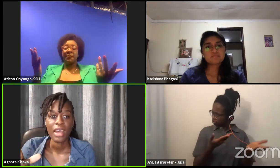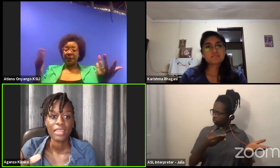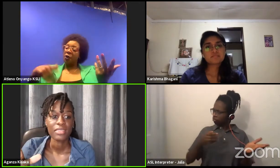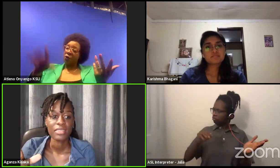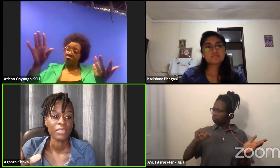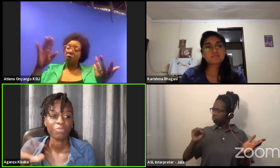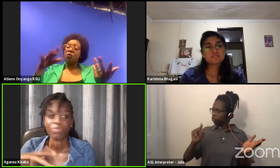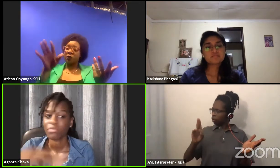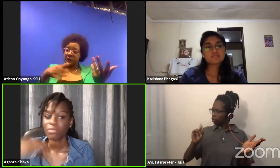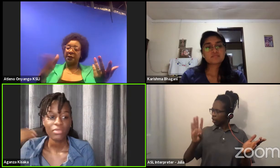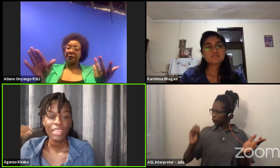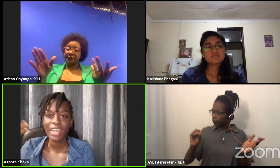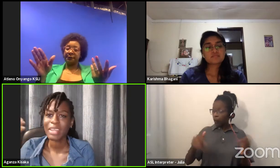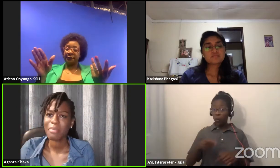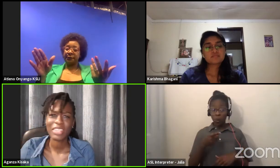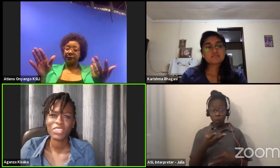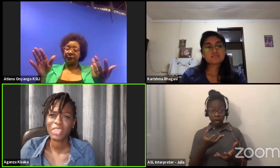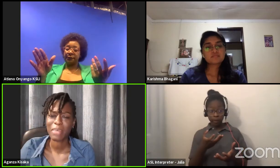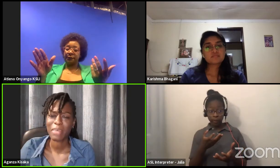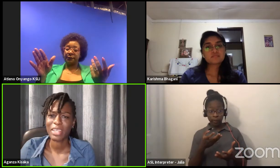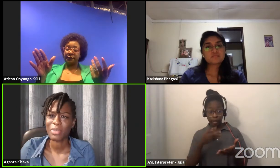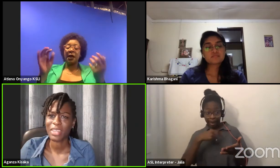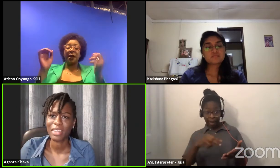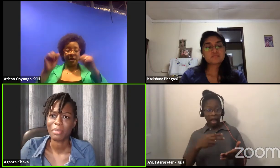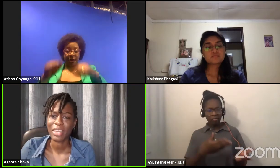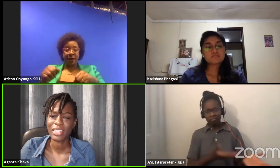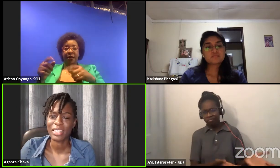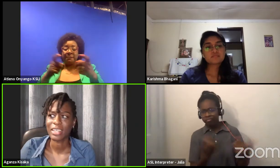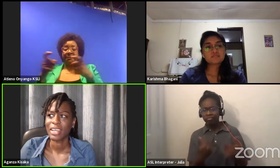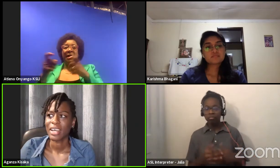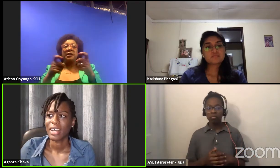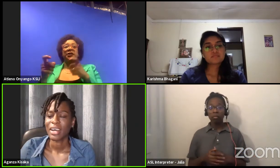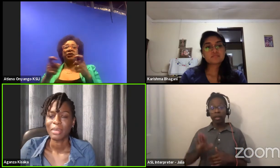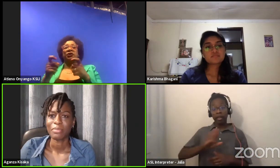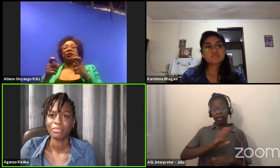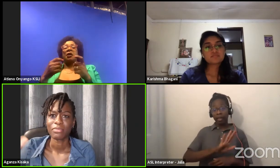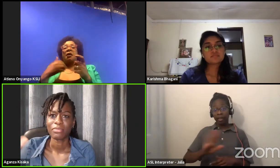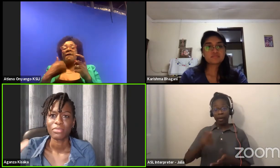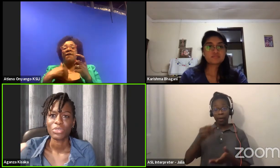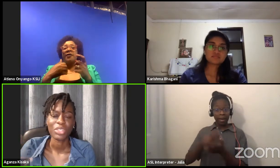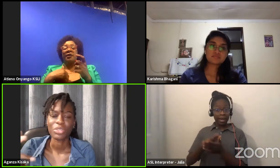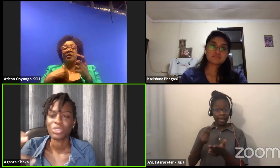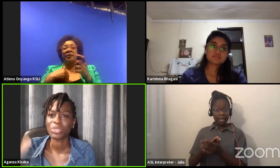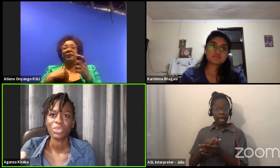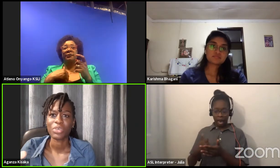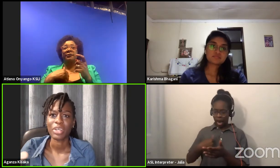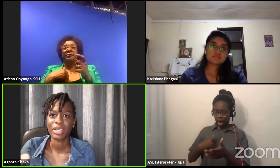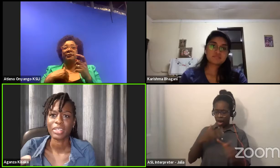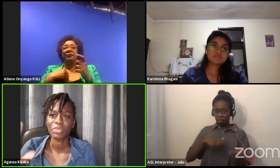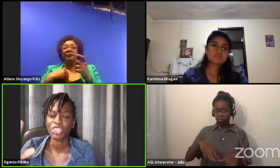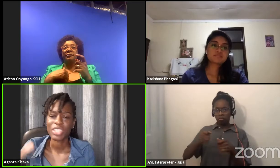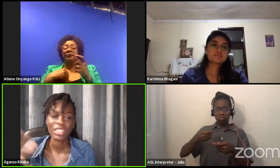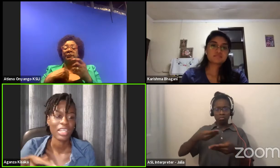And I can manage their money without them getting swindled or cheated.